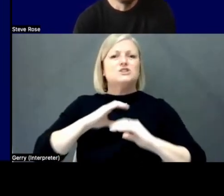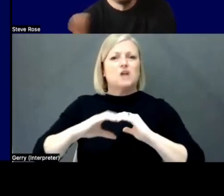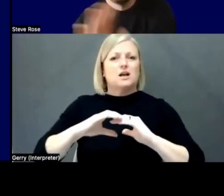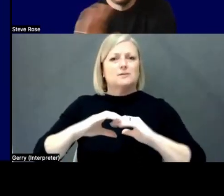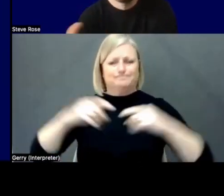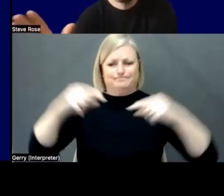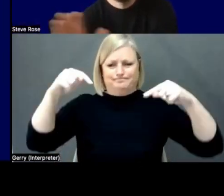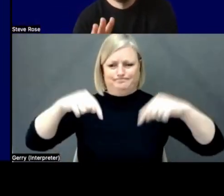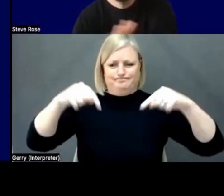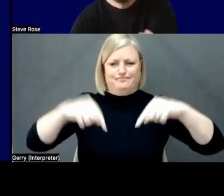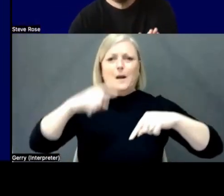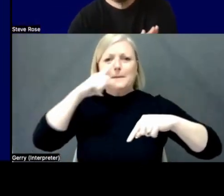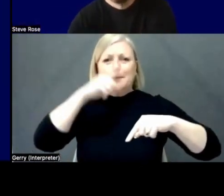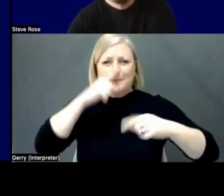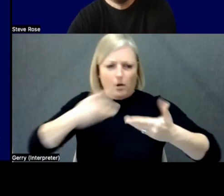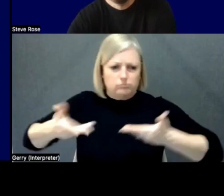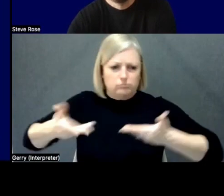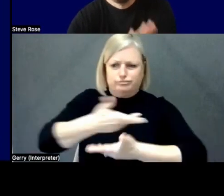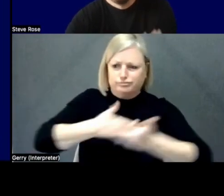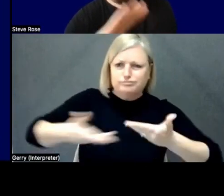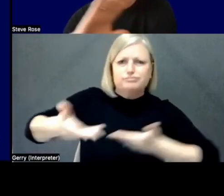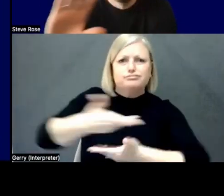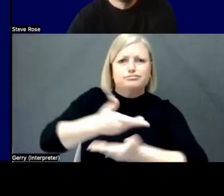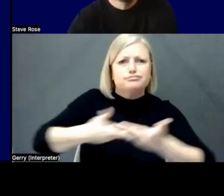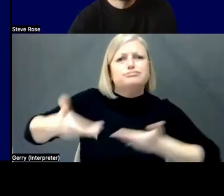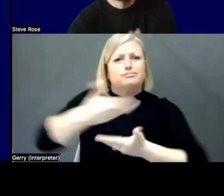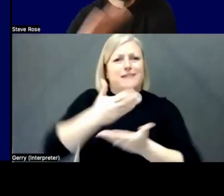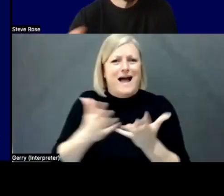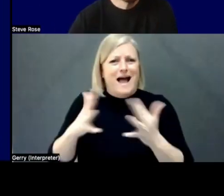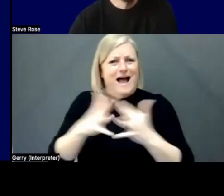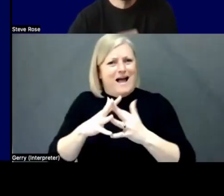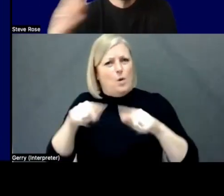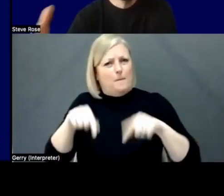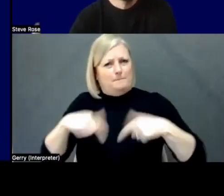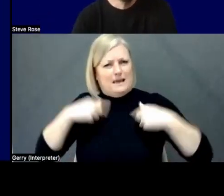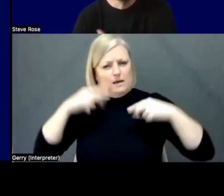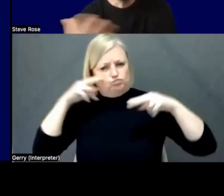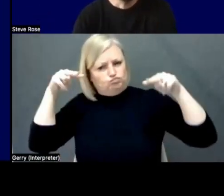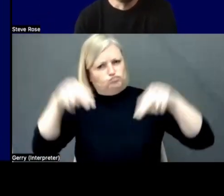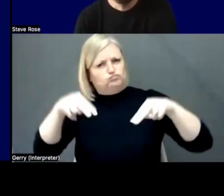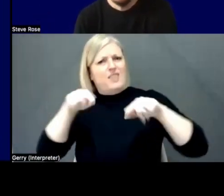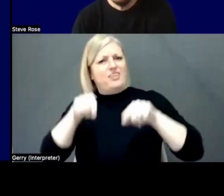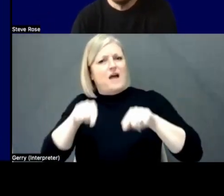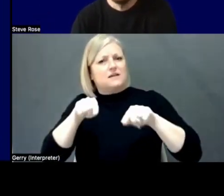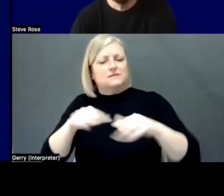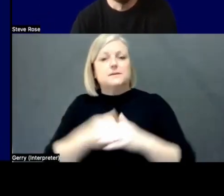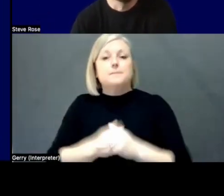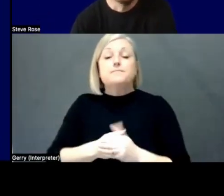I know I have a bit of I UK perspective, but hopefully there's enough here that's shared that will